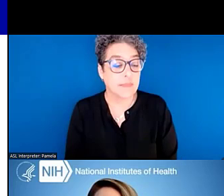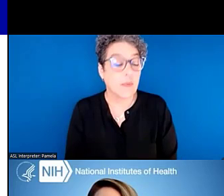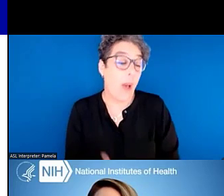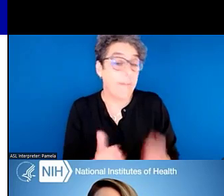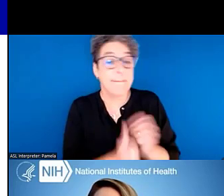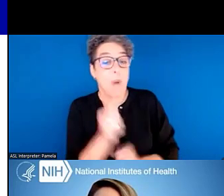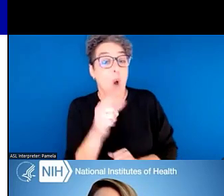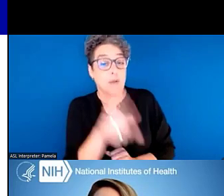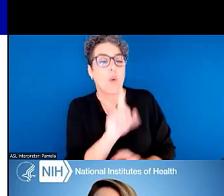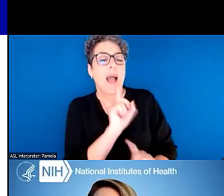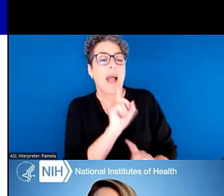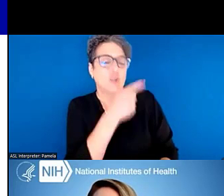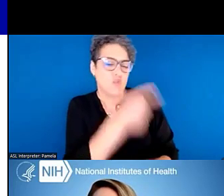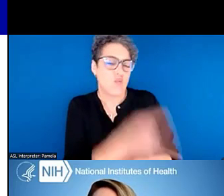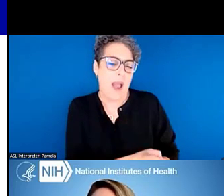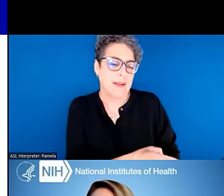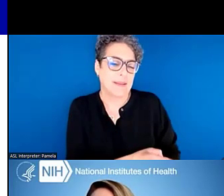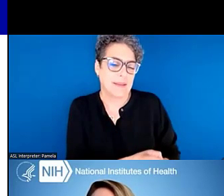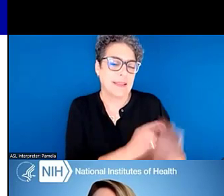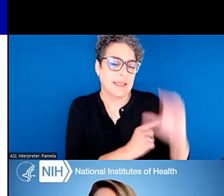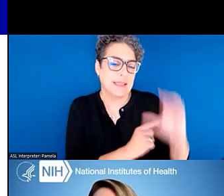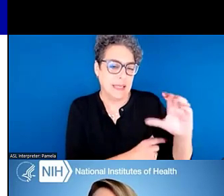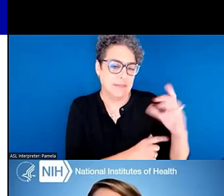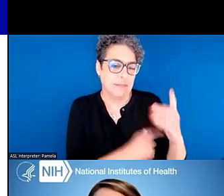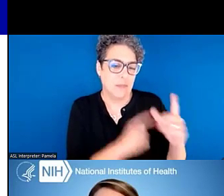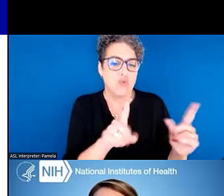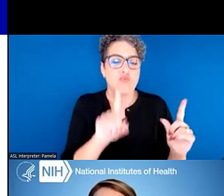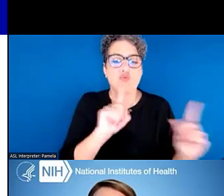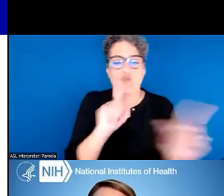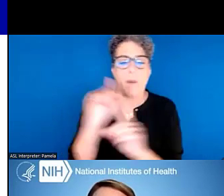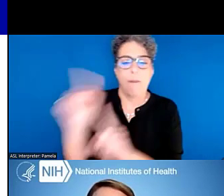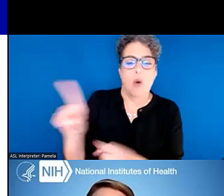So you are reporting to IRB immediately.